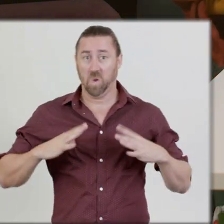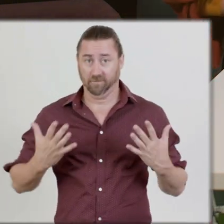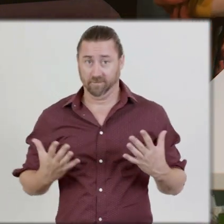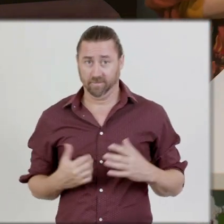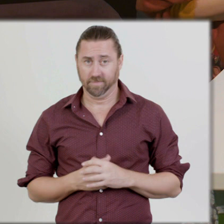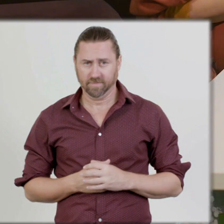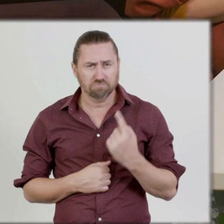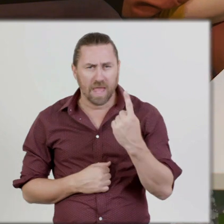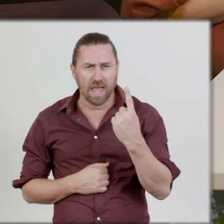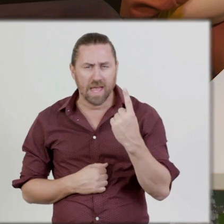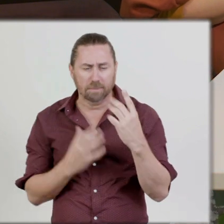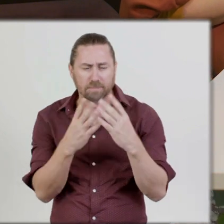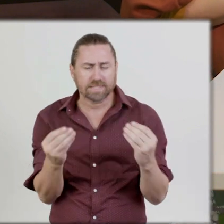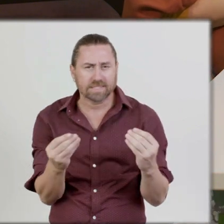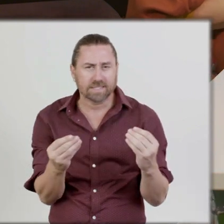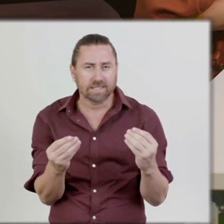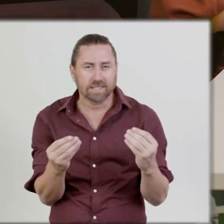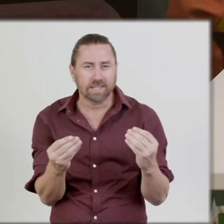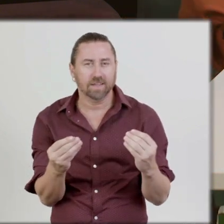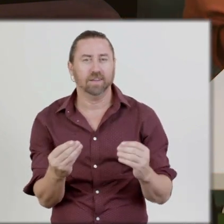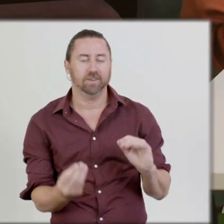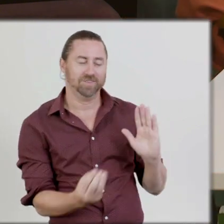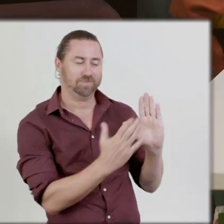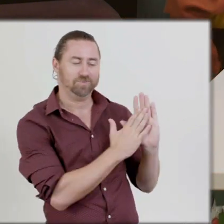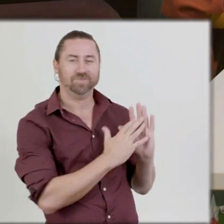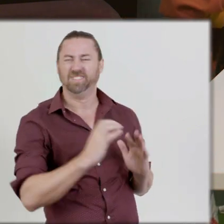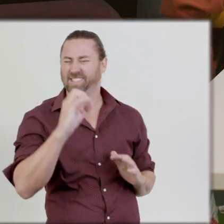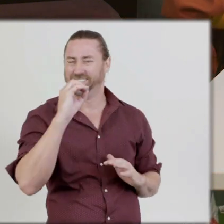There's one number left to place. Zero.